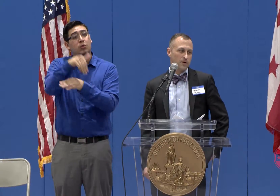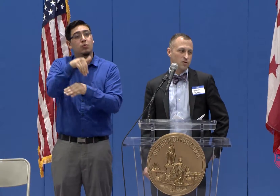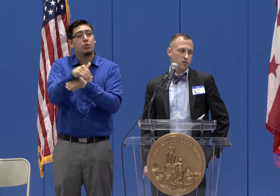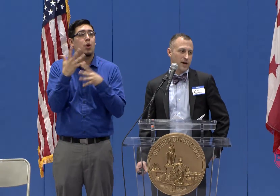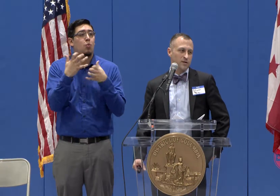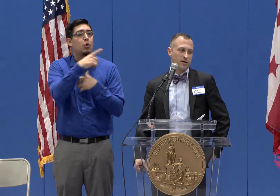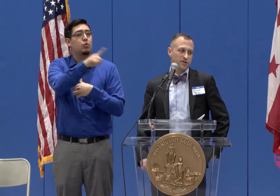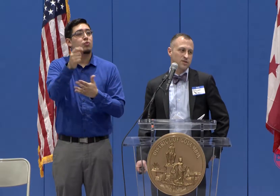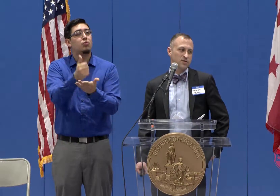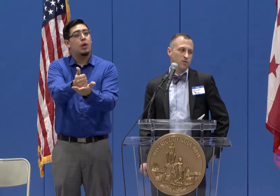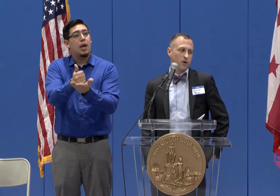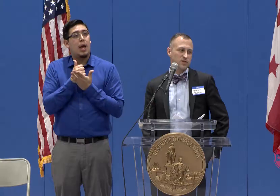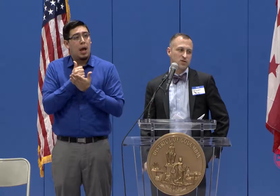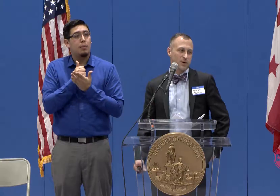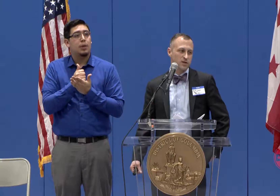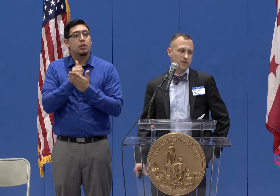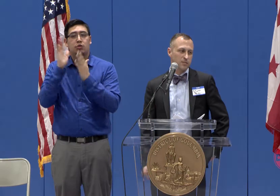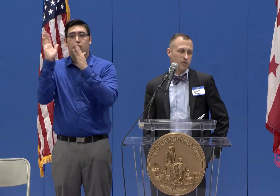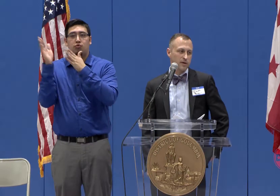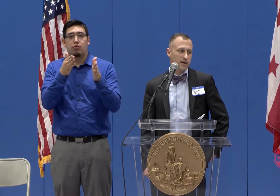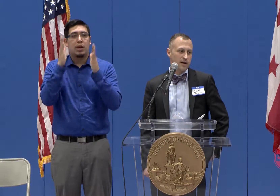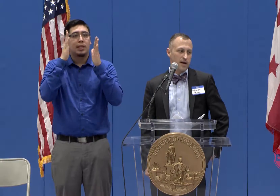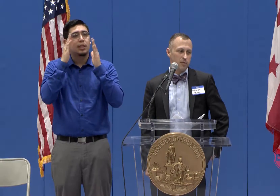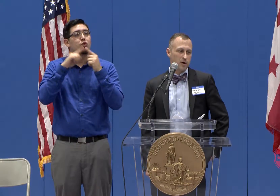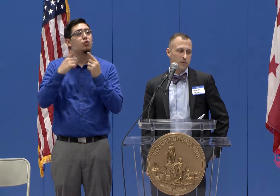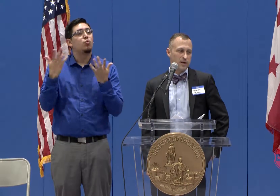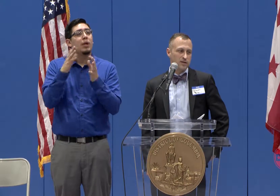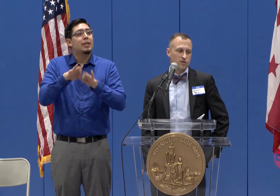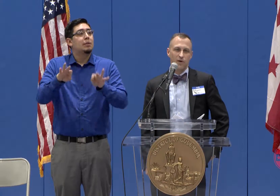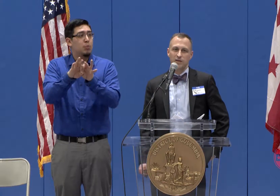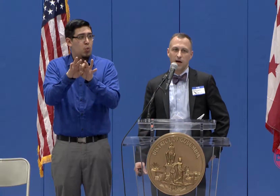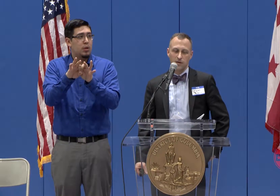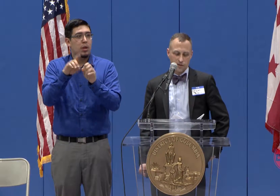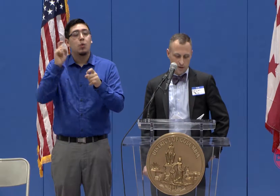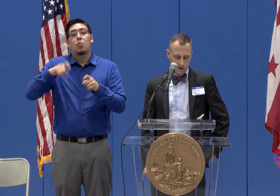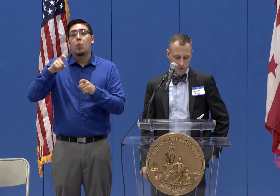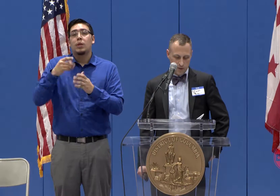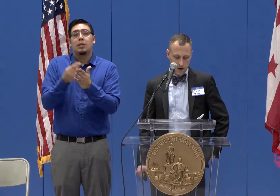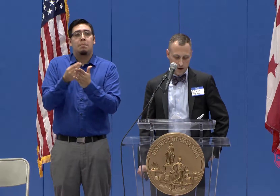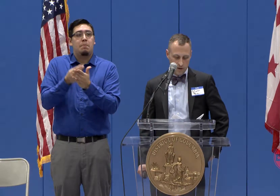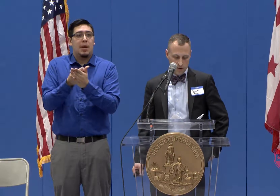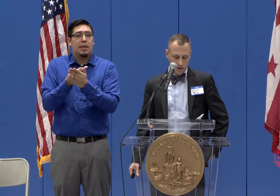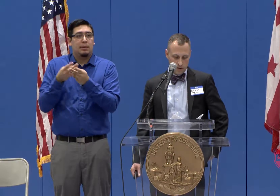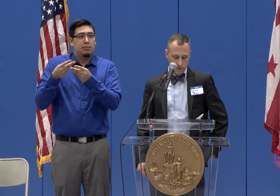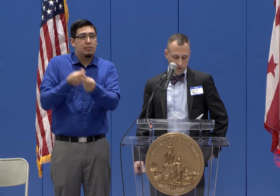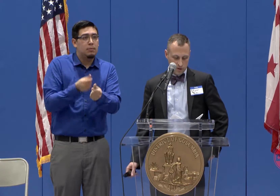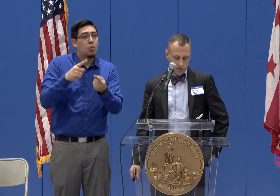US DIRECT OUR ATTENTION TO WHAT IS ESPECIALLY IMPORTANT AND WHERE WE NEED TO DIRECT DOLLARS WHEN THE MAYOR RELEASES HER